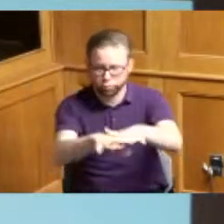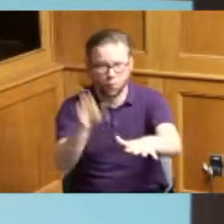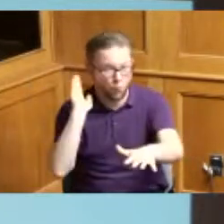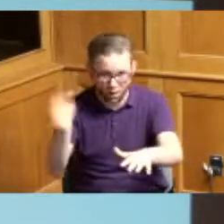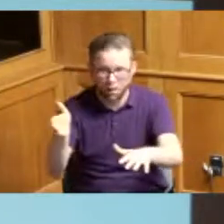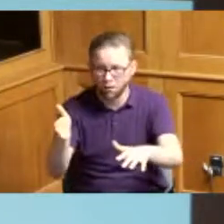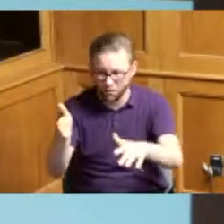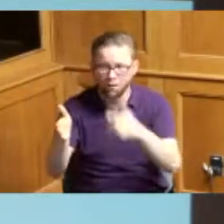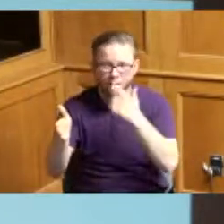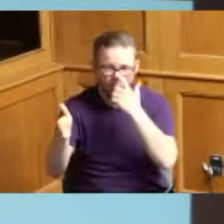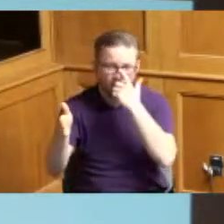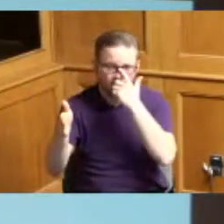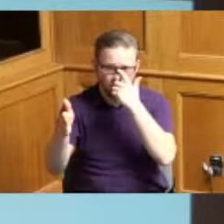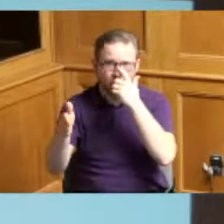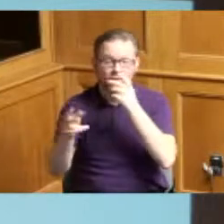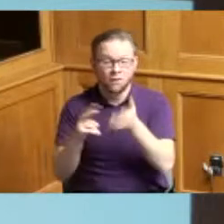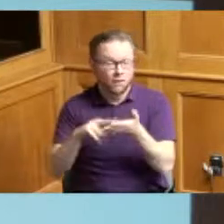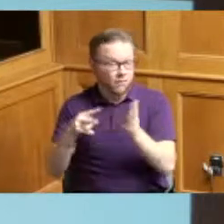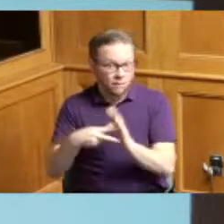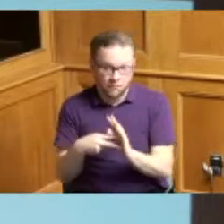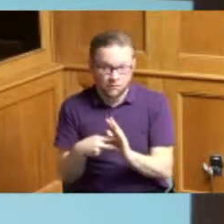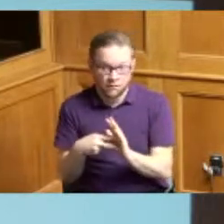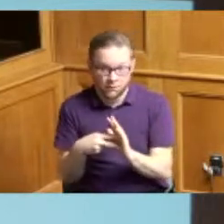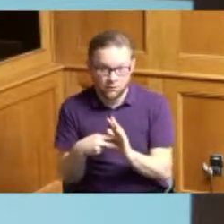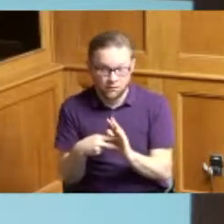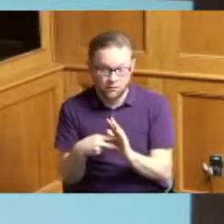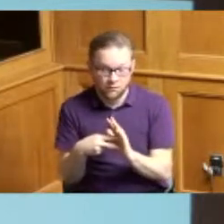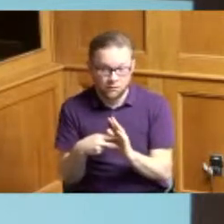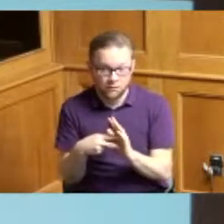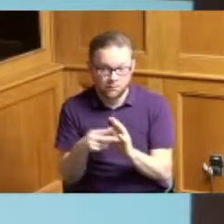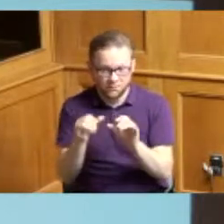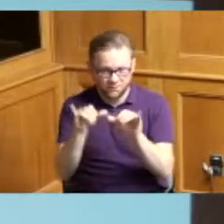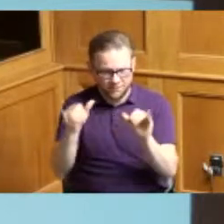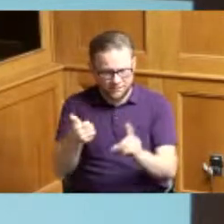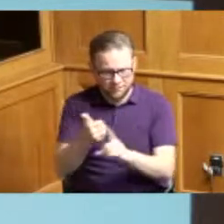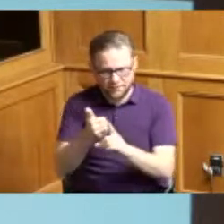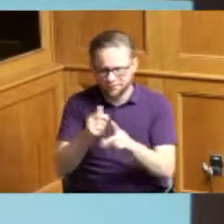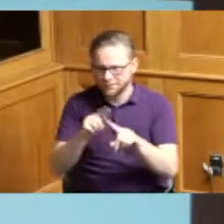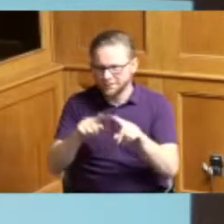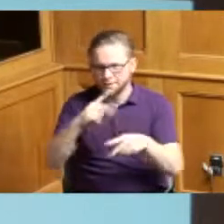and so what it really means is that in the system there are different types of flows that MSD really